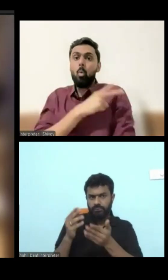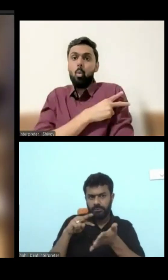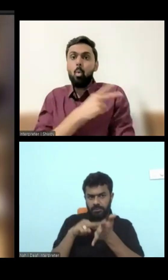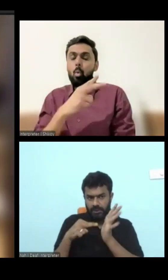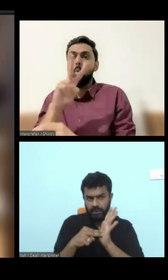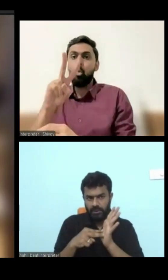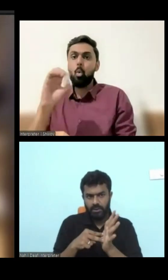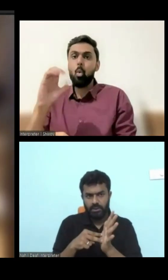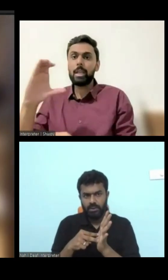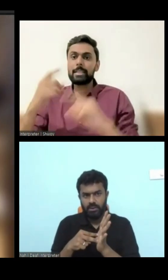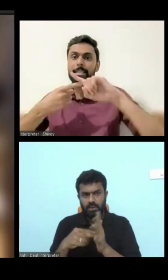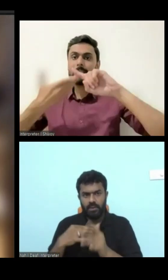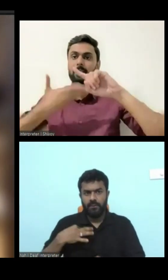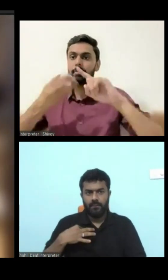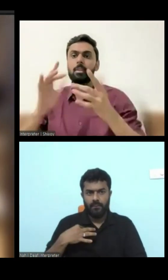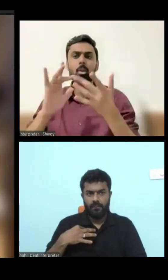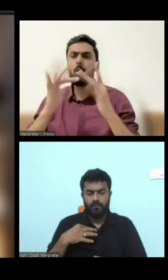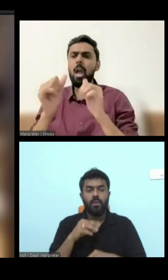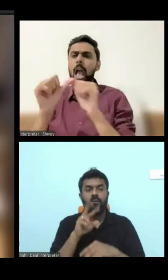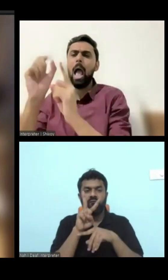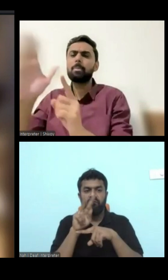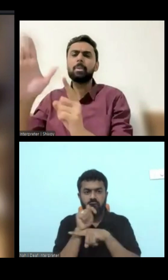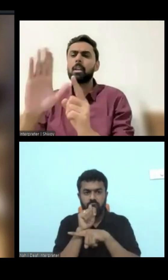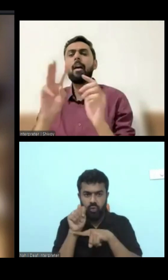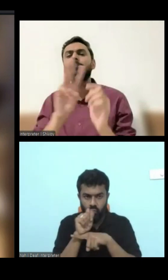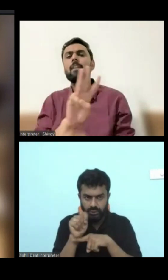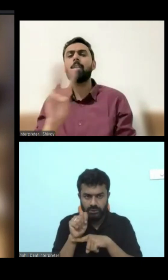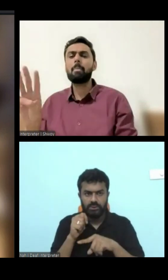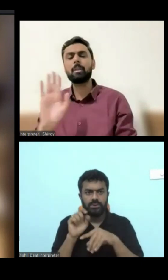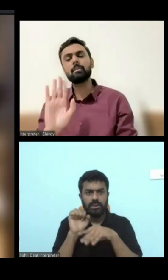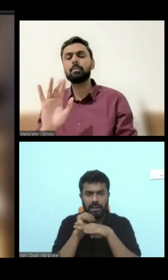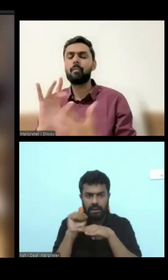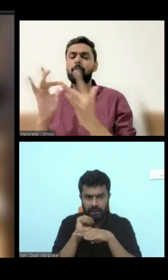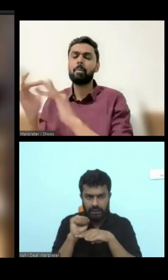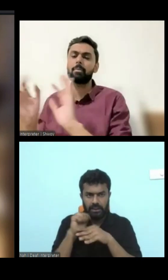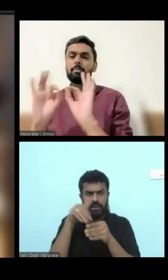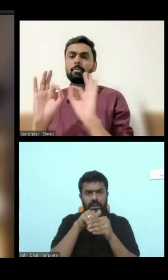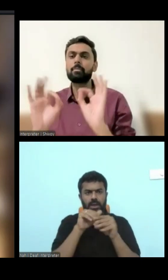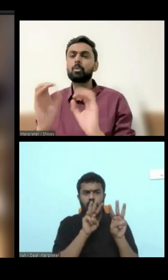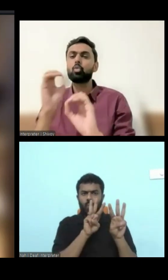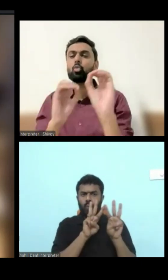So, it's not an app that you download on a phone. It is more on a website. Go to Google Chrome or any other browser.